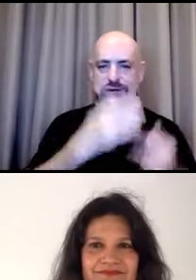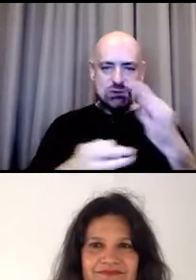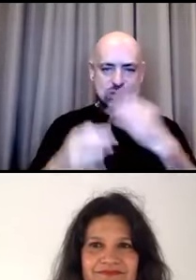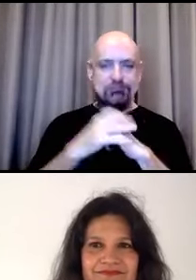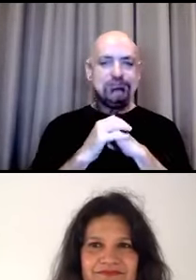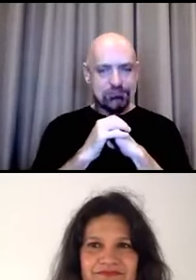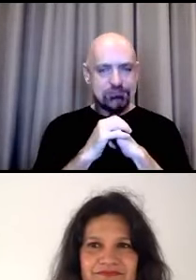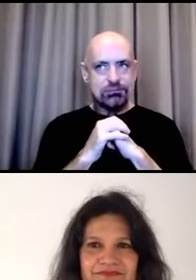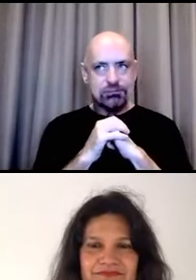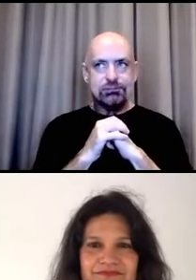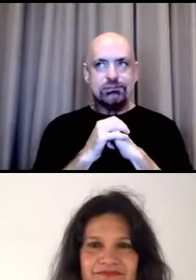. There is some real jems